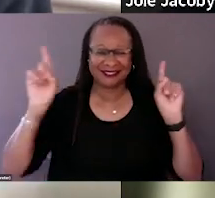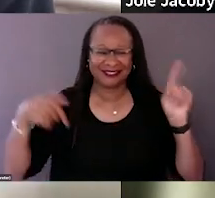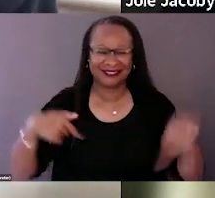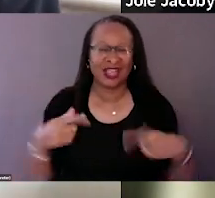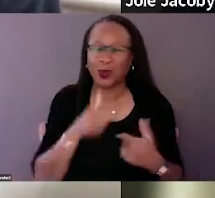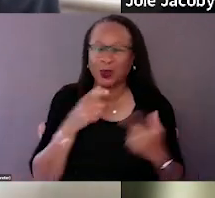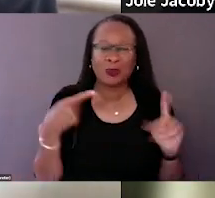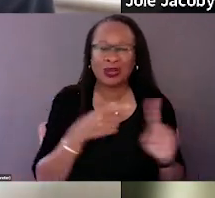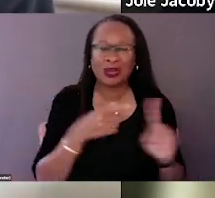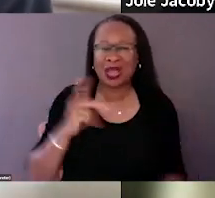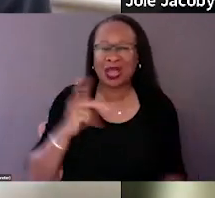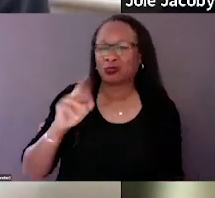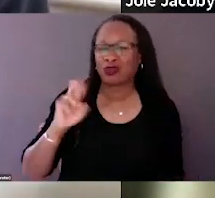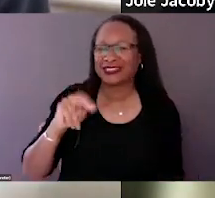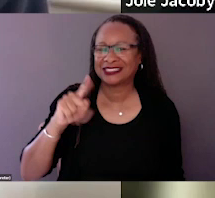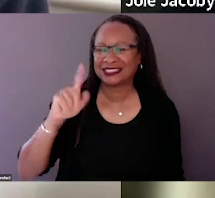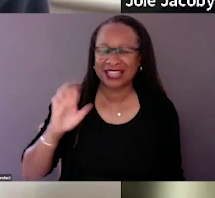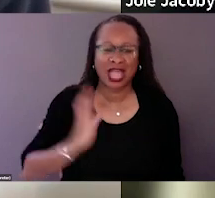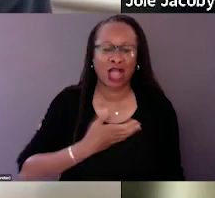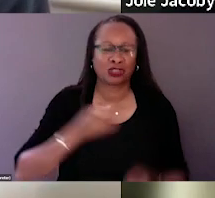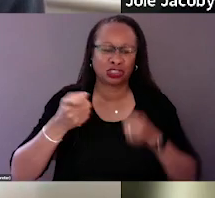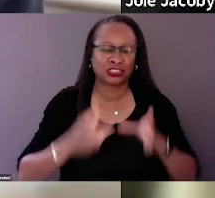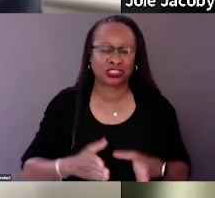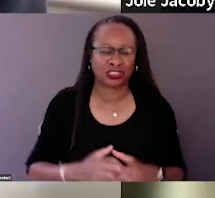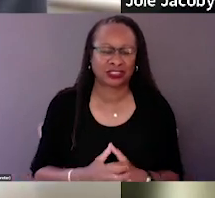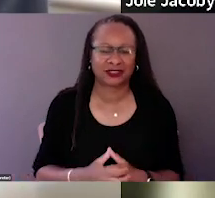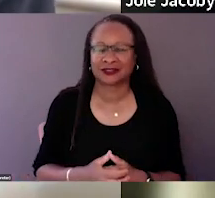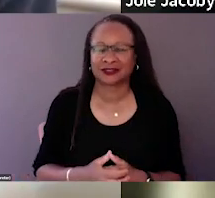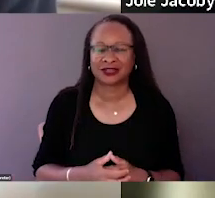Yes, our director, I've never seen B-roll or archival